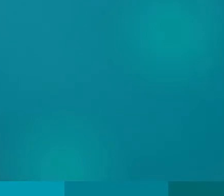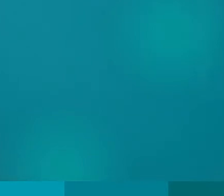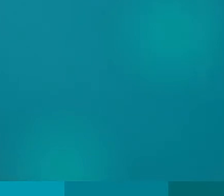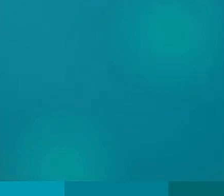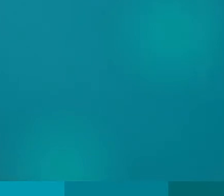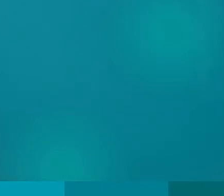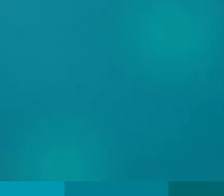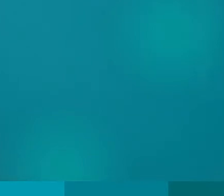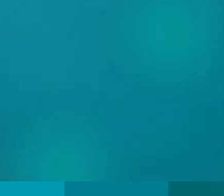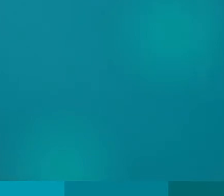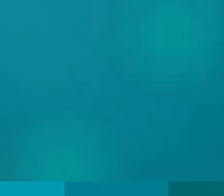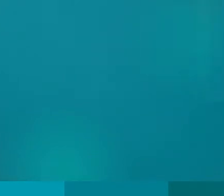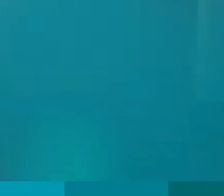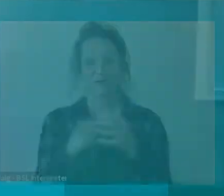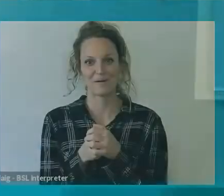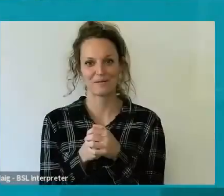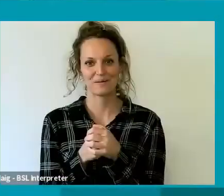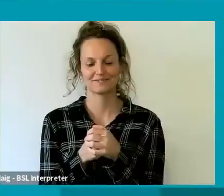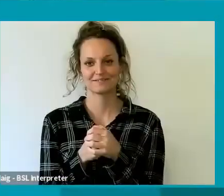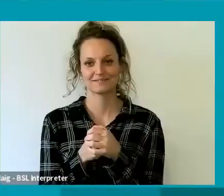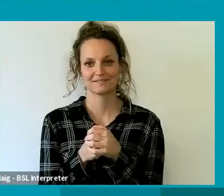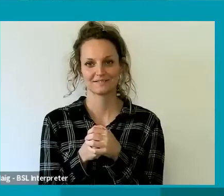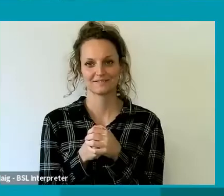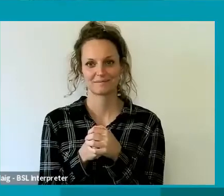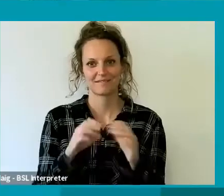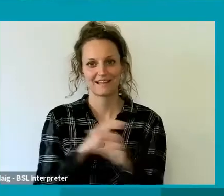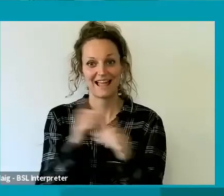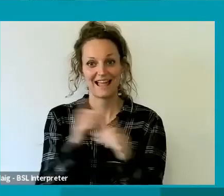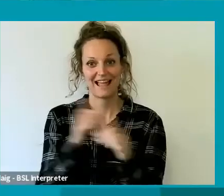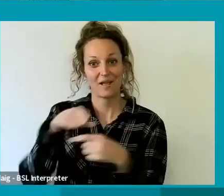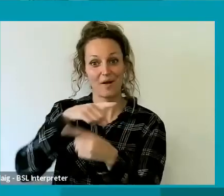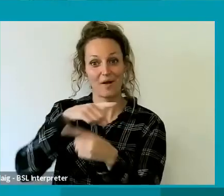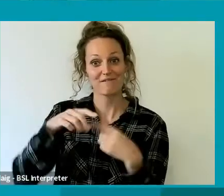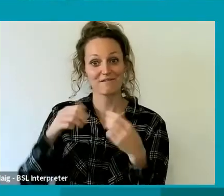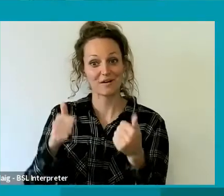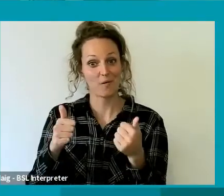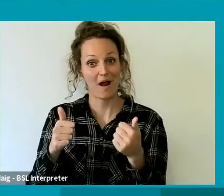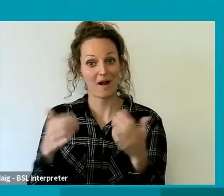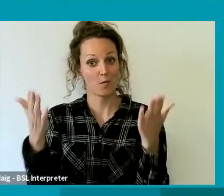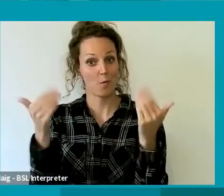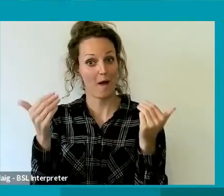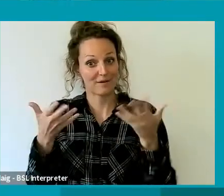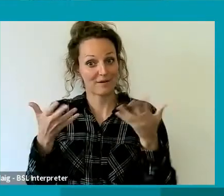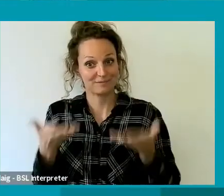And welcome everyone to today's webinar, how to create a compelling LinkedIn personal profile.